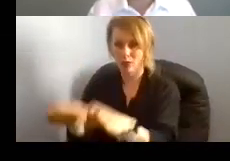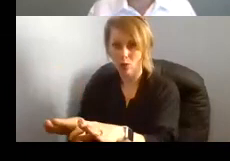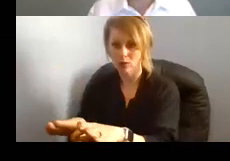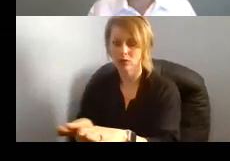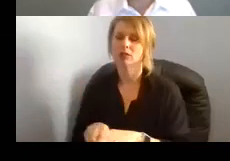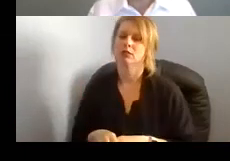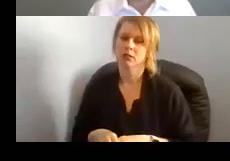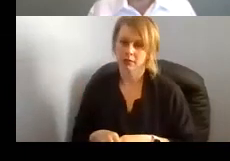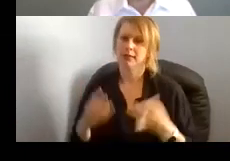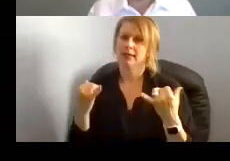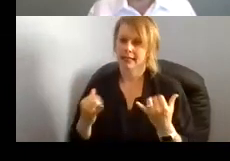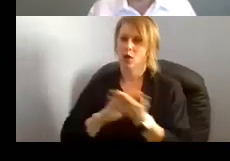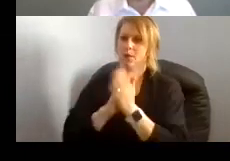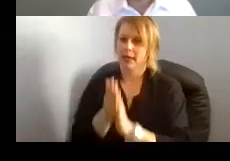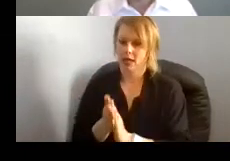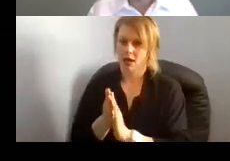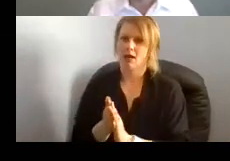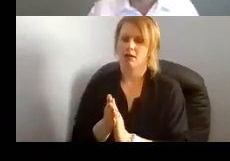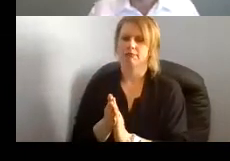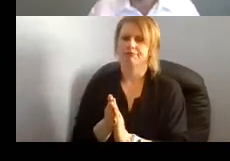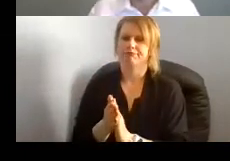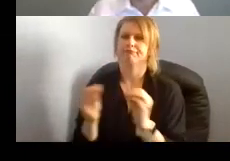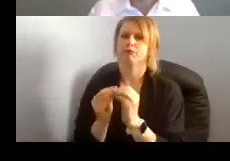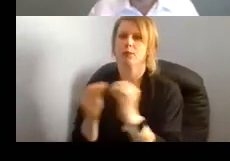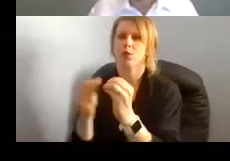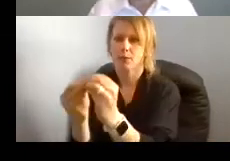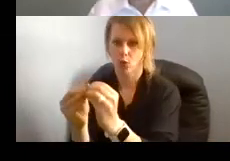become quite accentuated. Families may find significant challenges